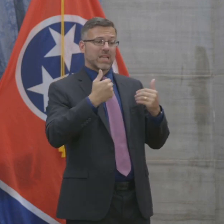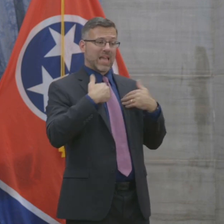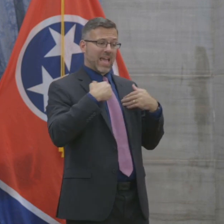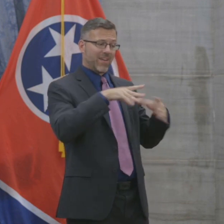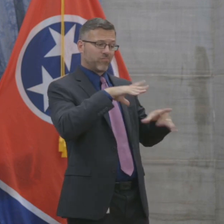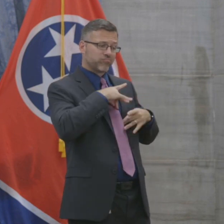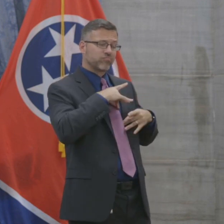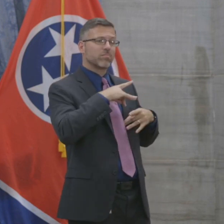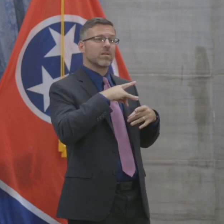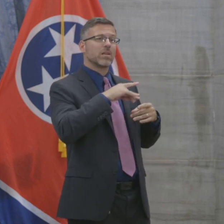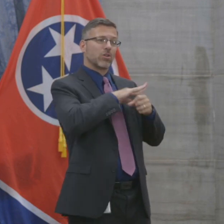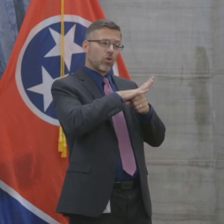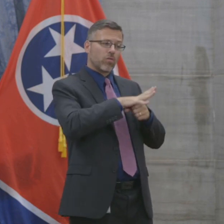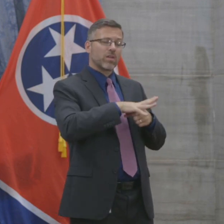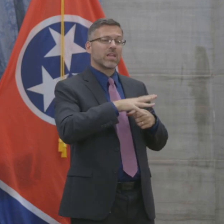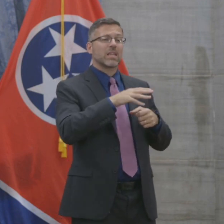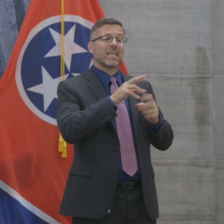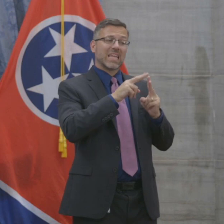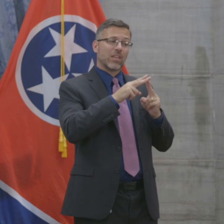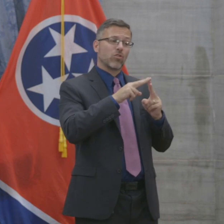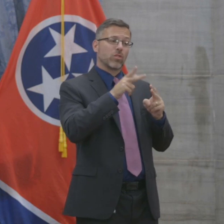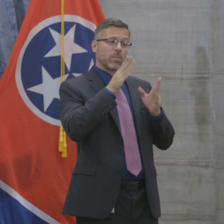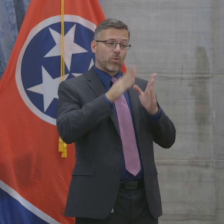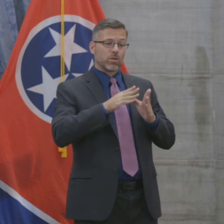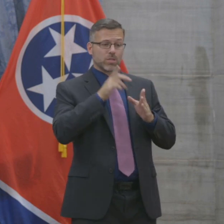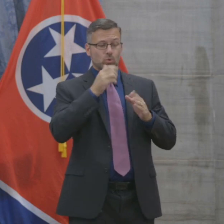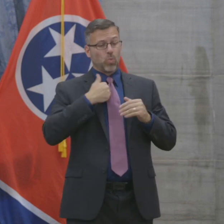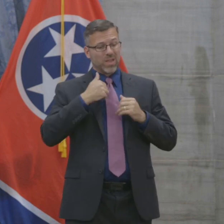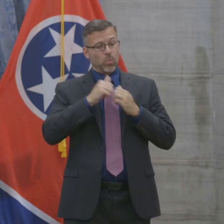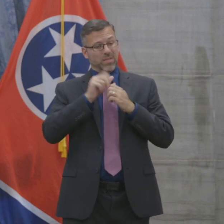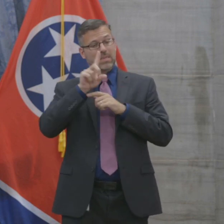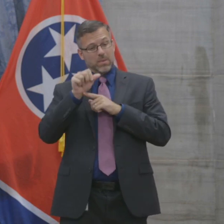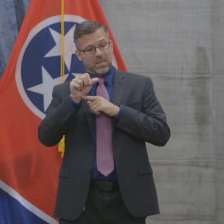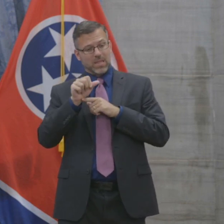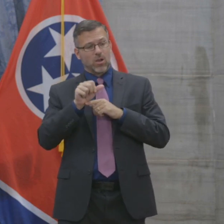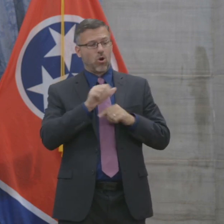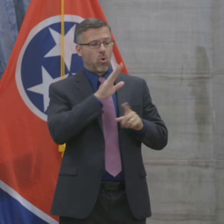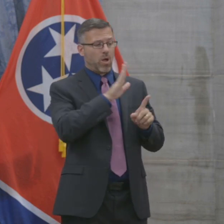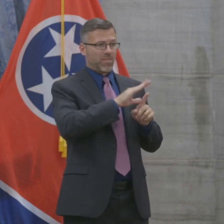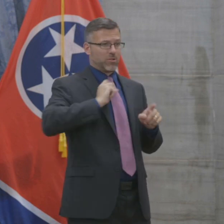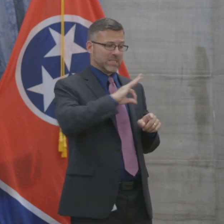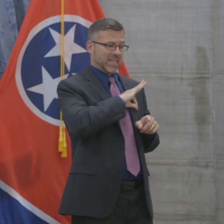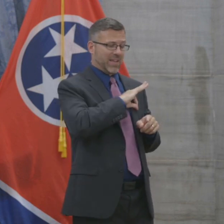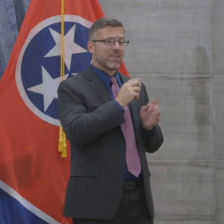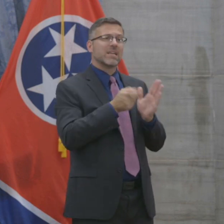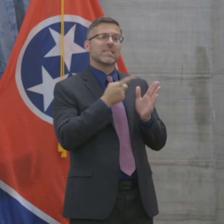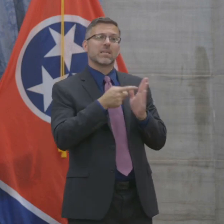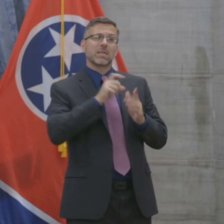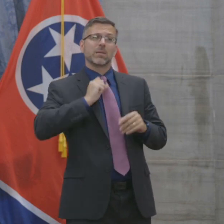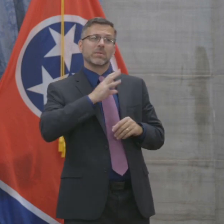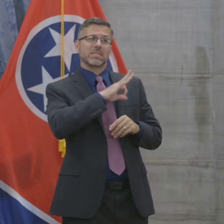those individuals can live out the lives that they've envisioned for themselves every day. They are the reason that we're successful as a department. And they are